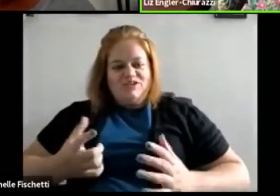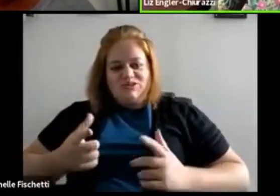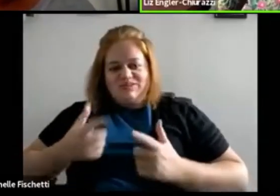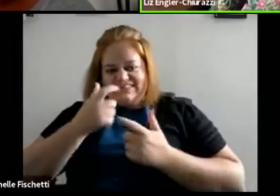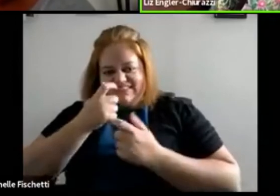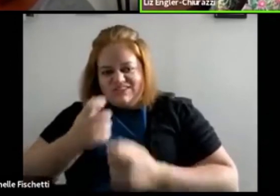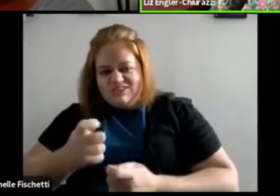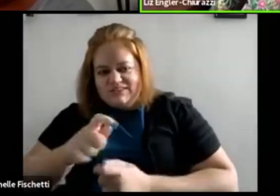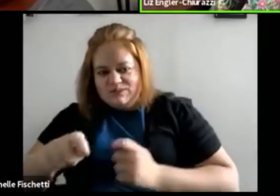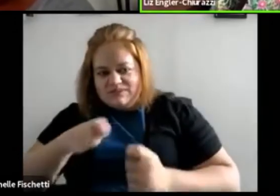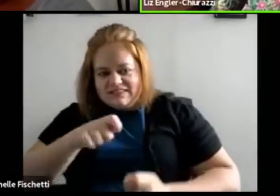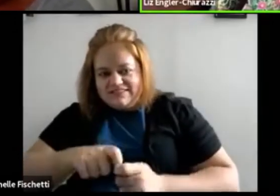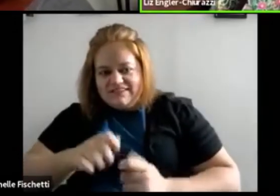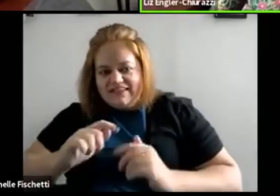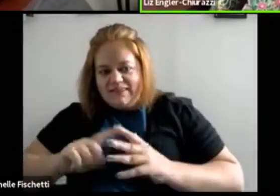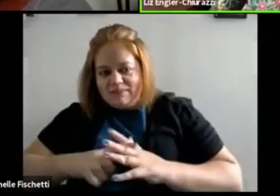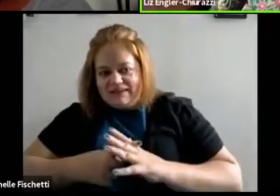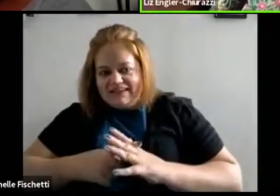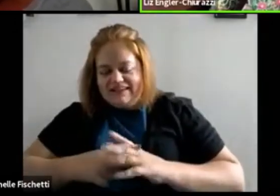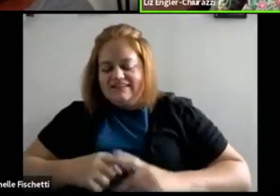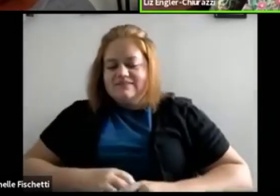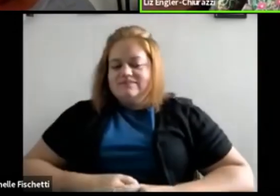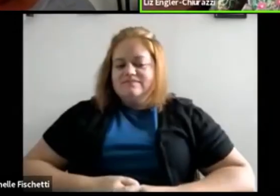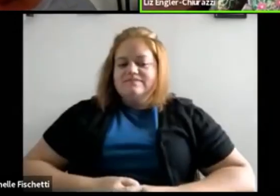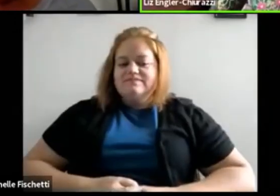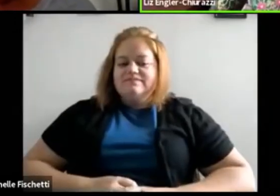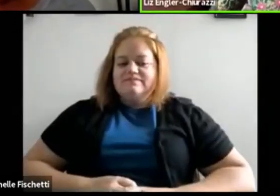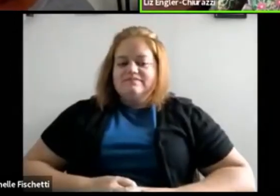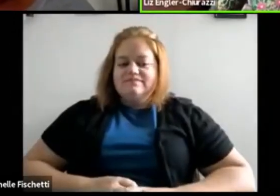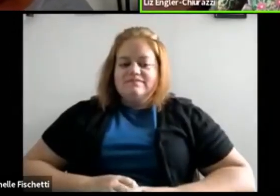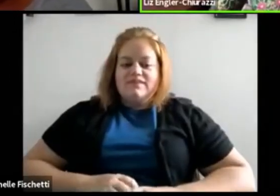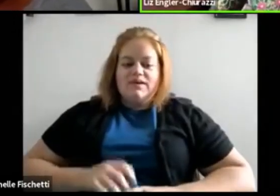because certainly there were not very many people in my family who had